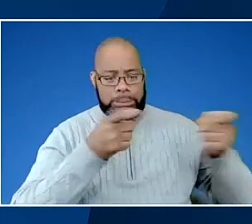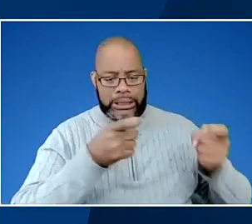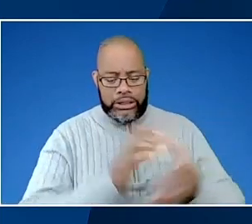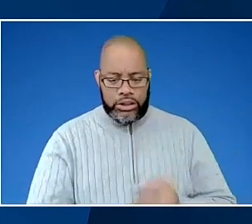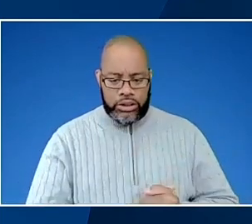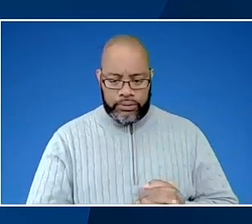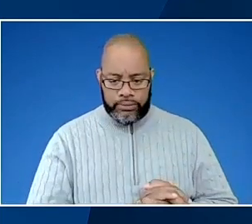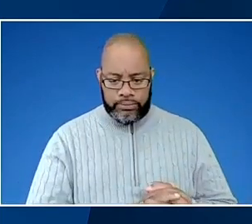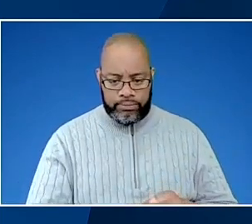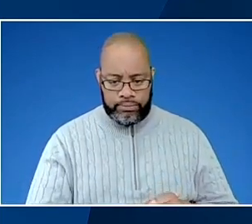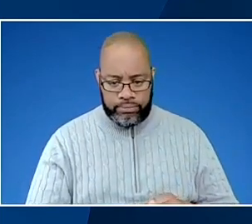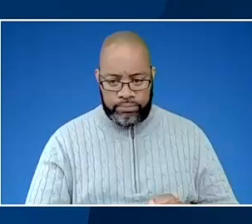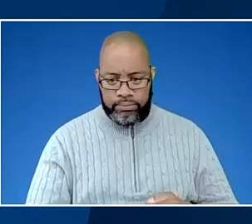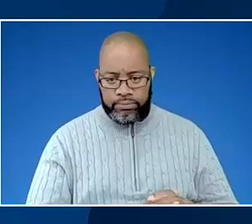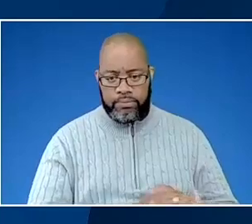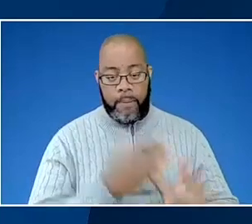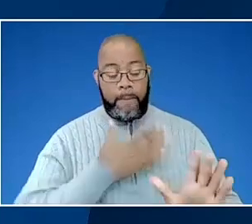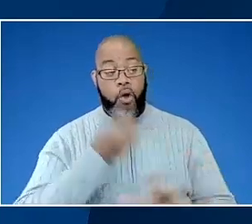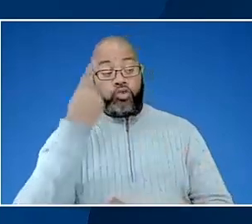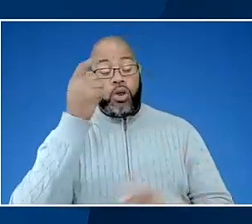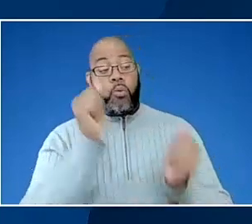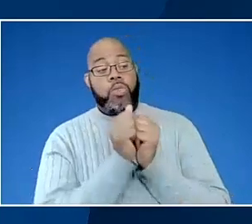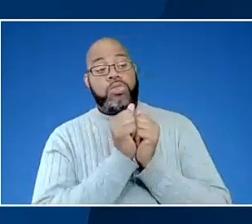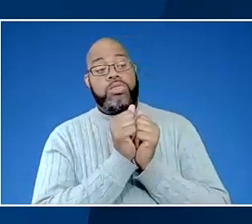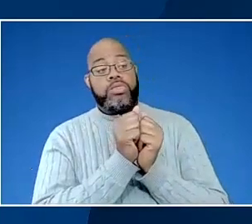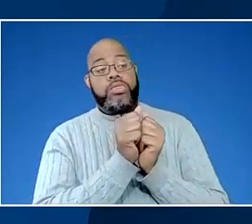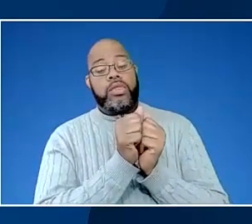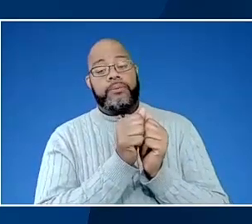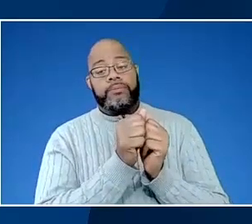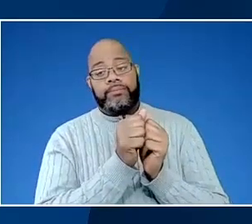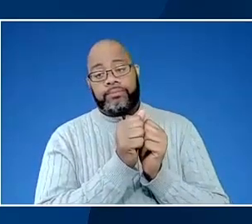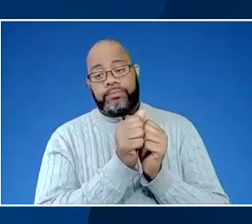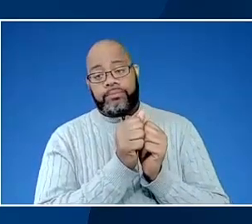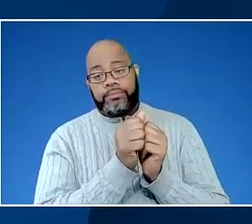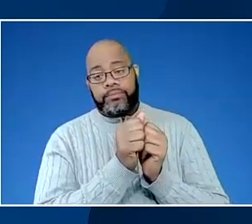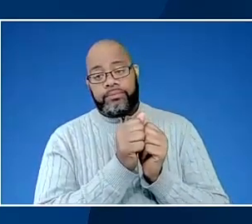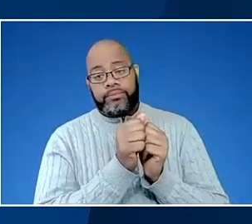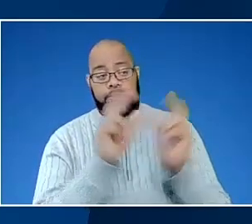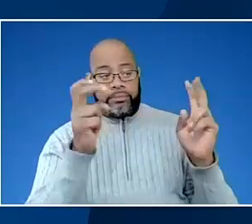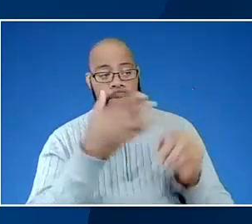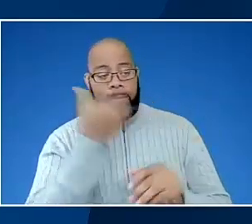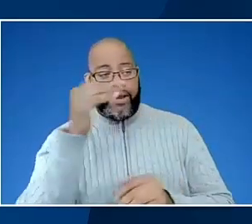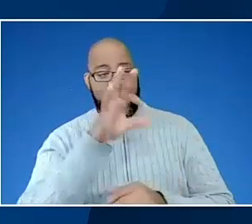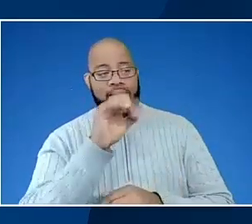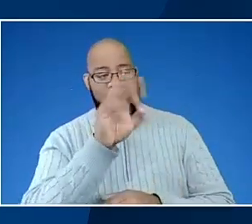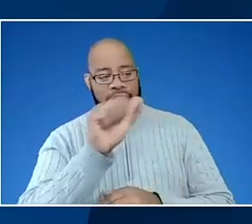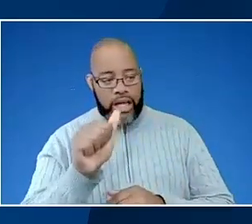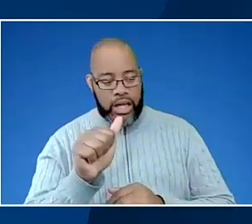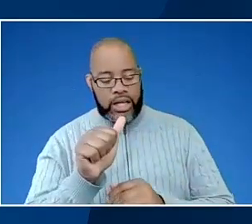Well, my understanding is with the quote unquote better FAFSA, programs aren't able